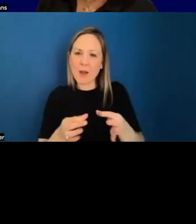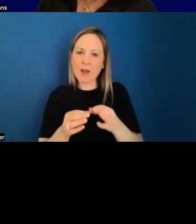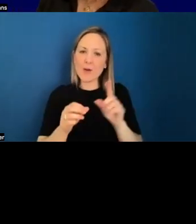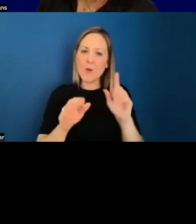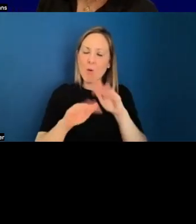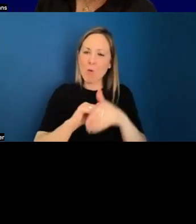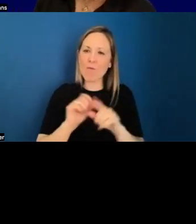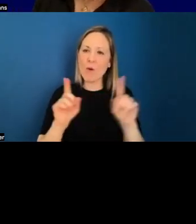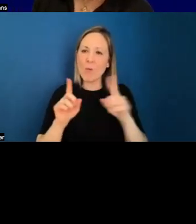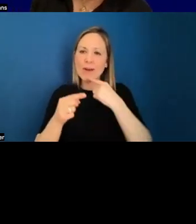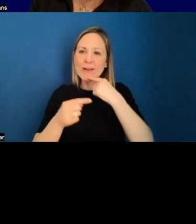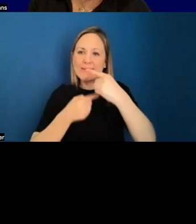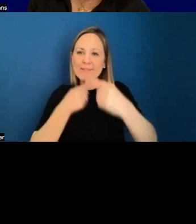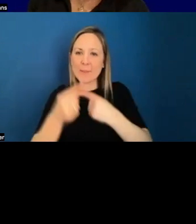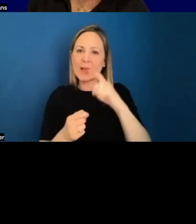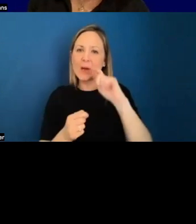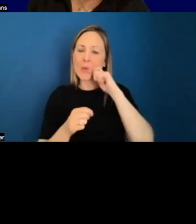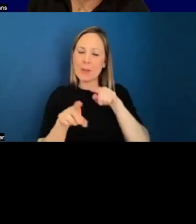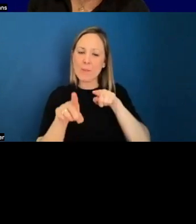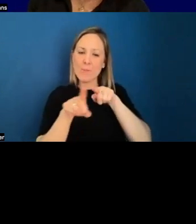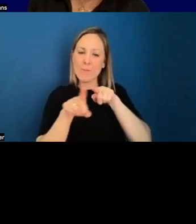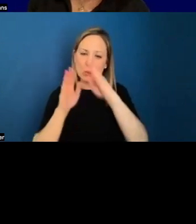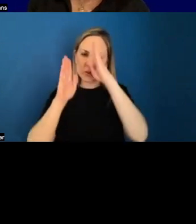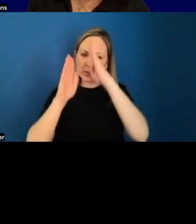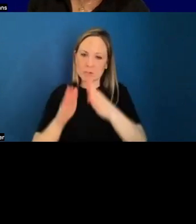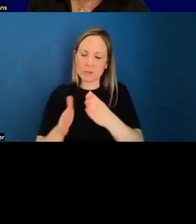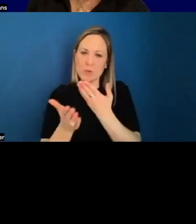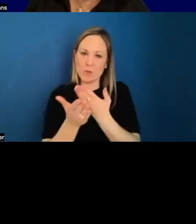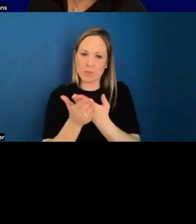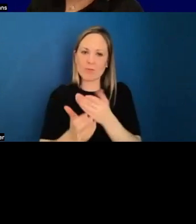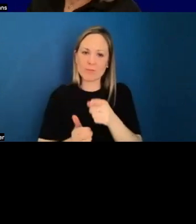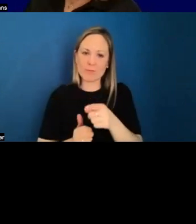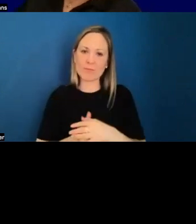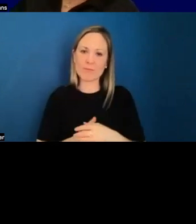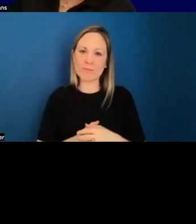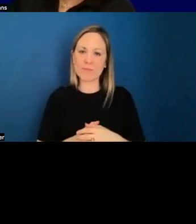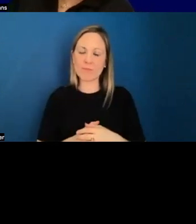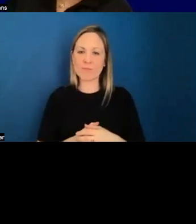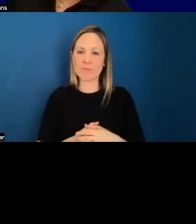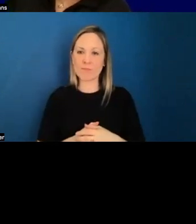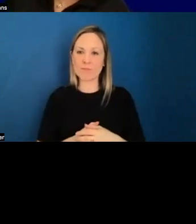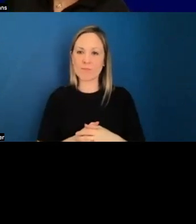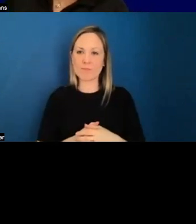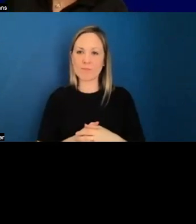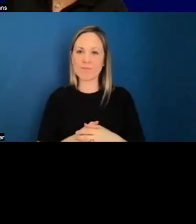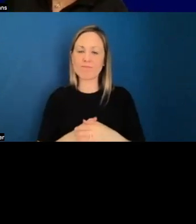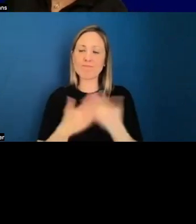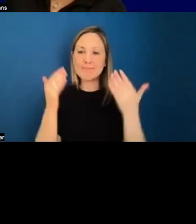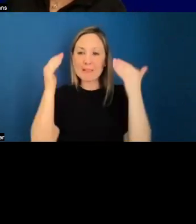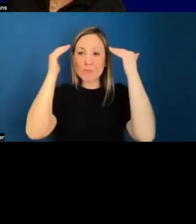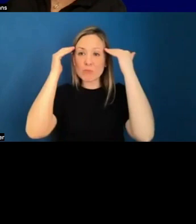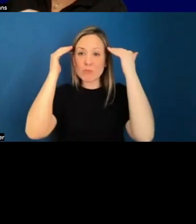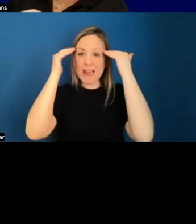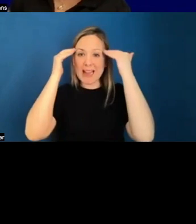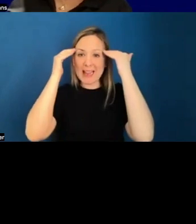to have most attention from the cortices. Now of course the brain is concerned about survival,